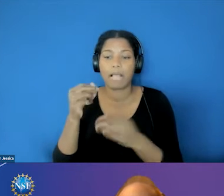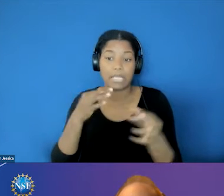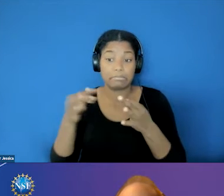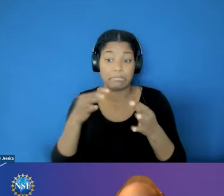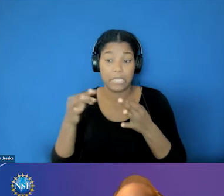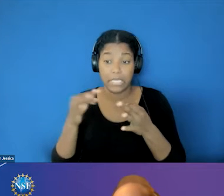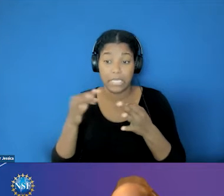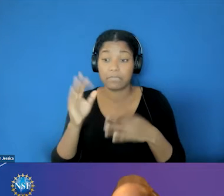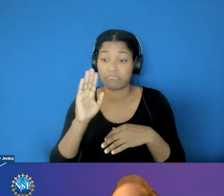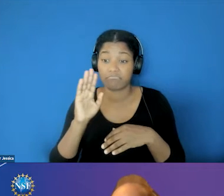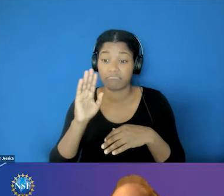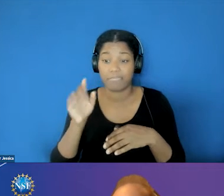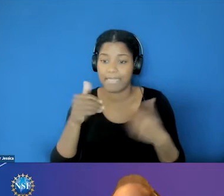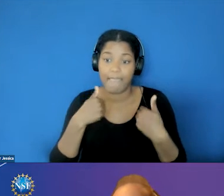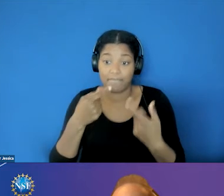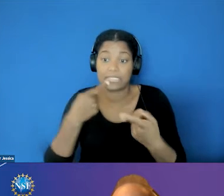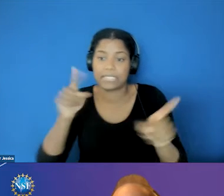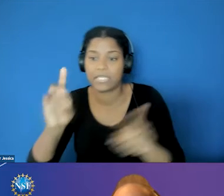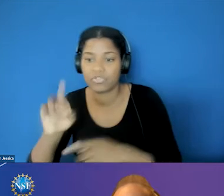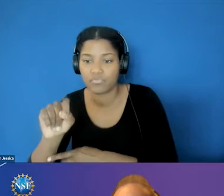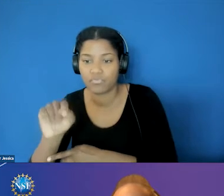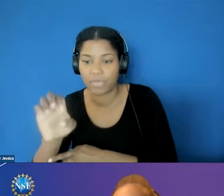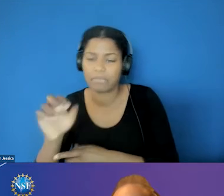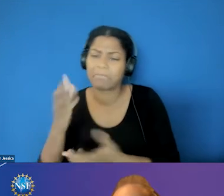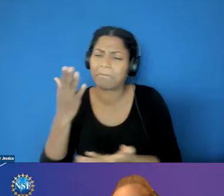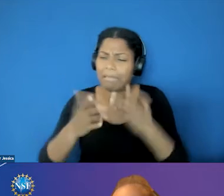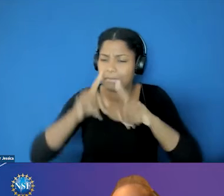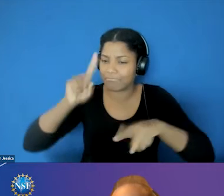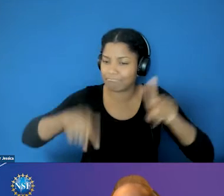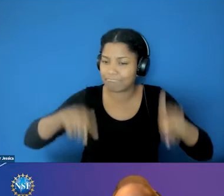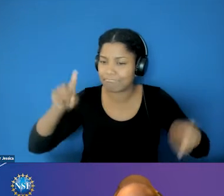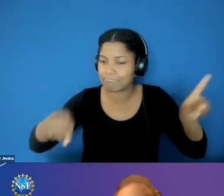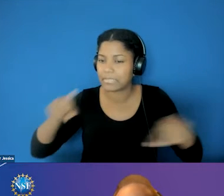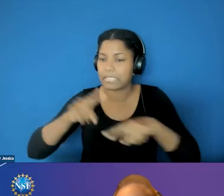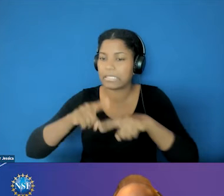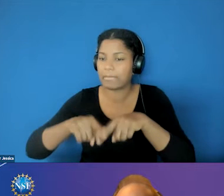plus or minus, it may vary a little bit based on the contributions that come from,